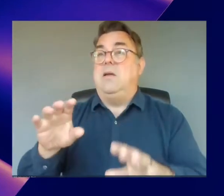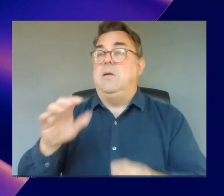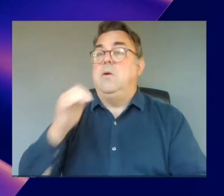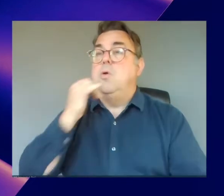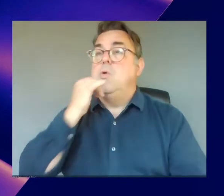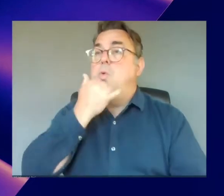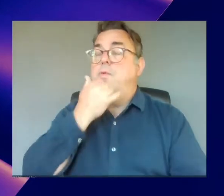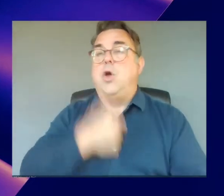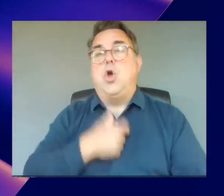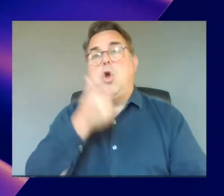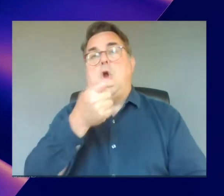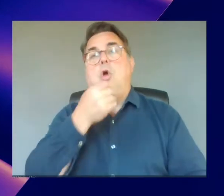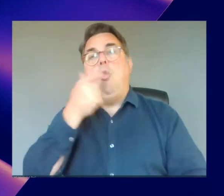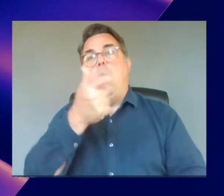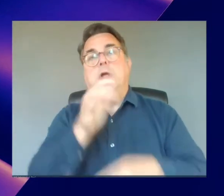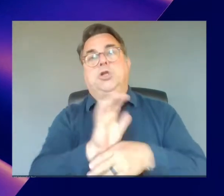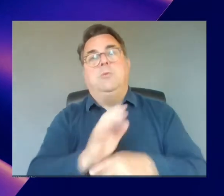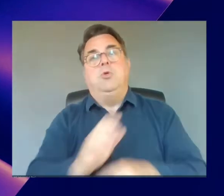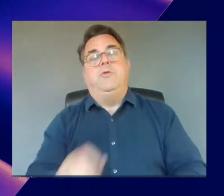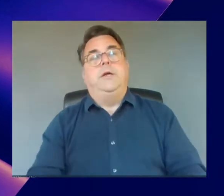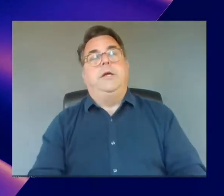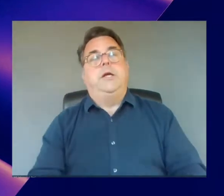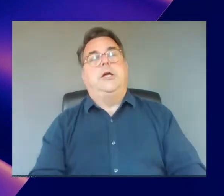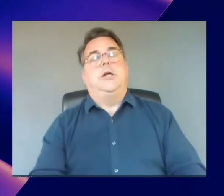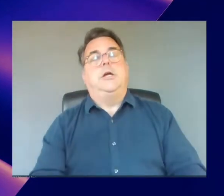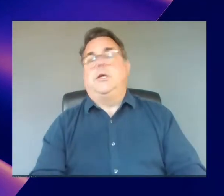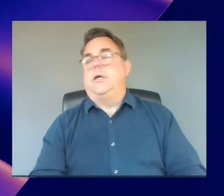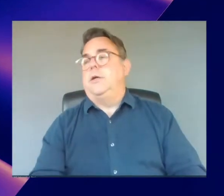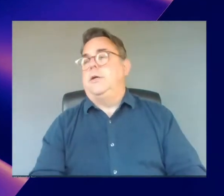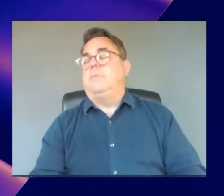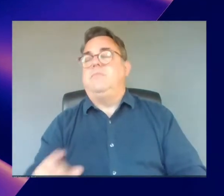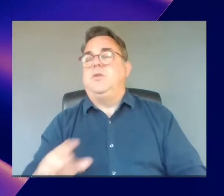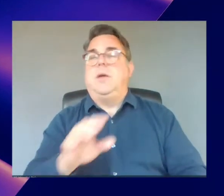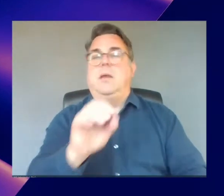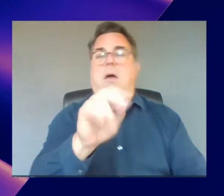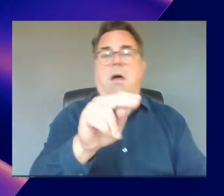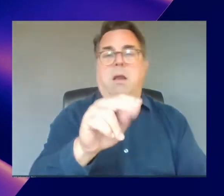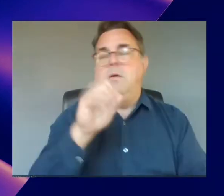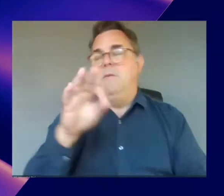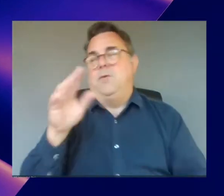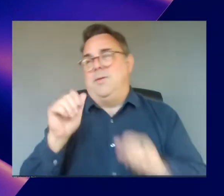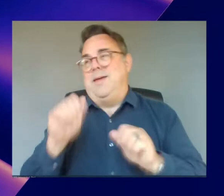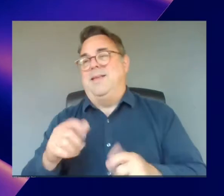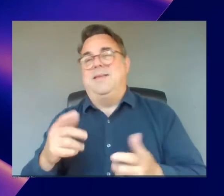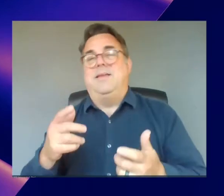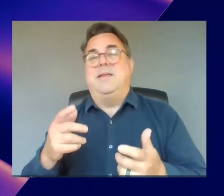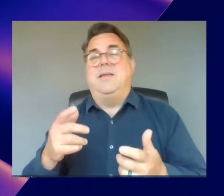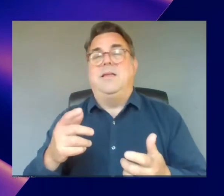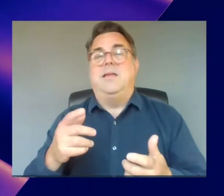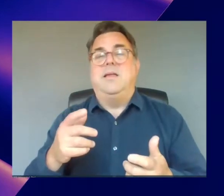and you really don't wanna get on your keyboard, you can get on there. And again, the old way is that I'm gonna go on there, I'm gonna debug it.